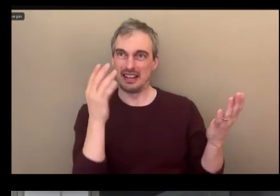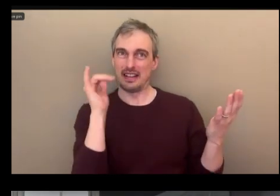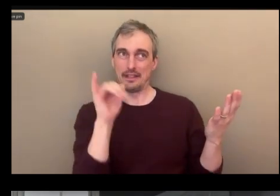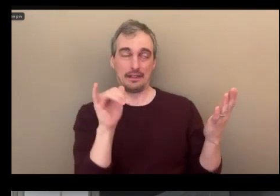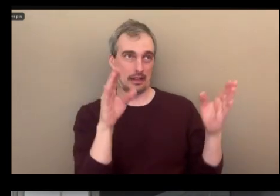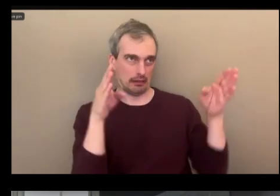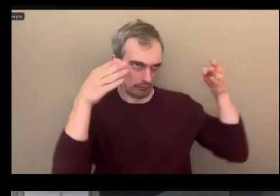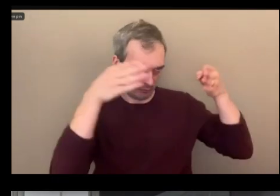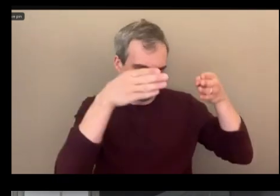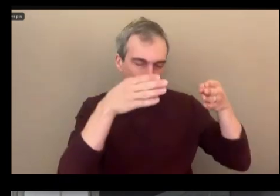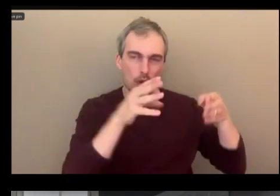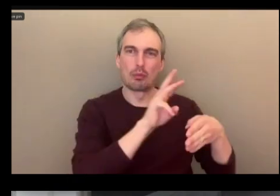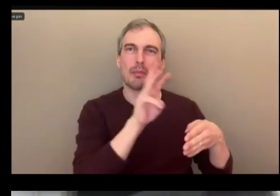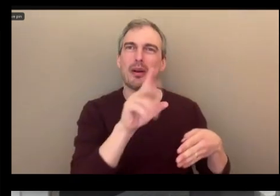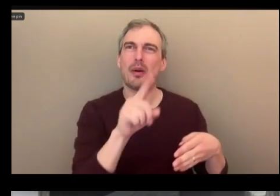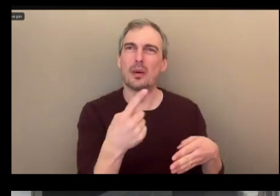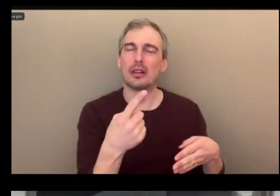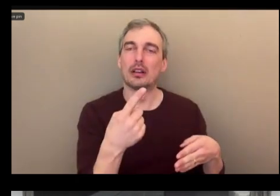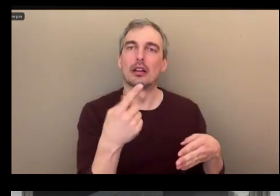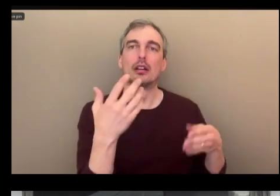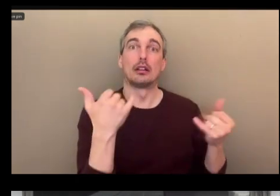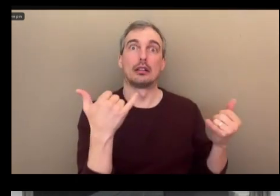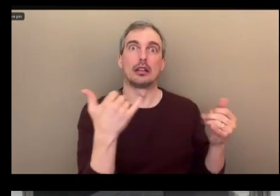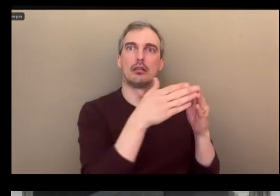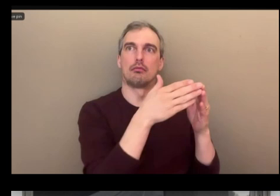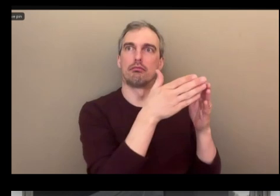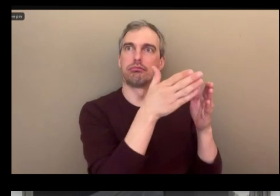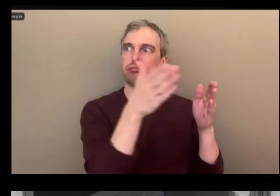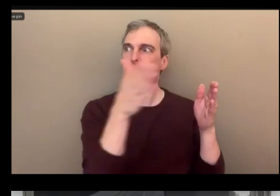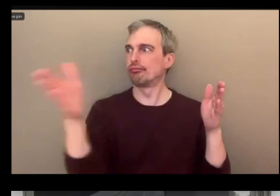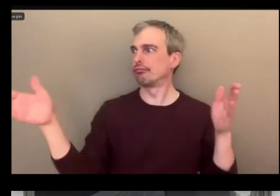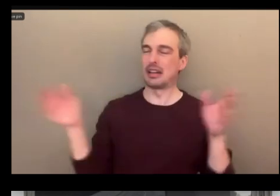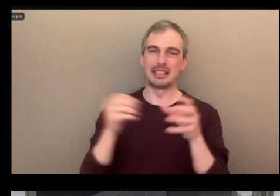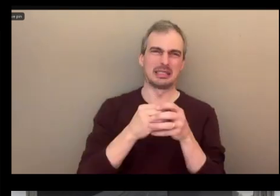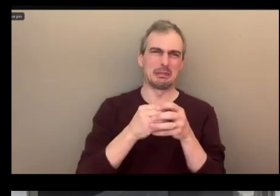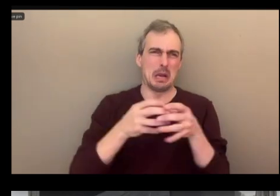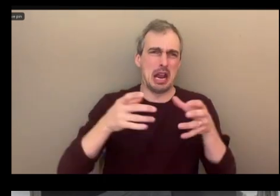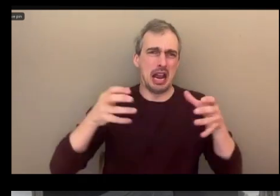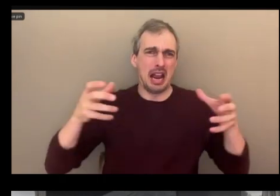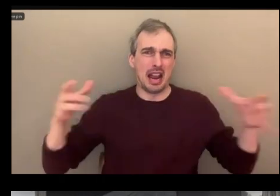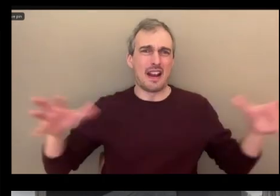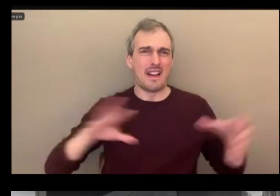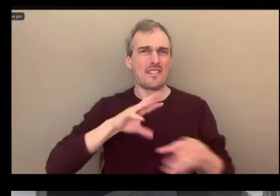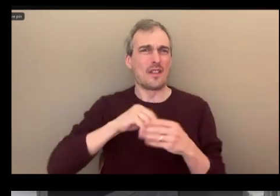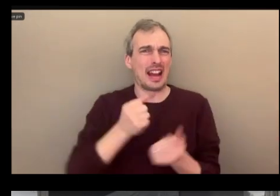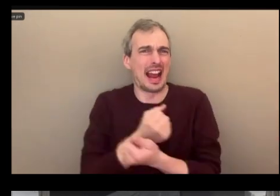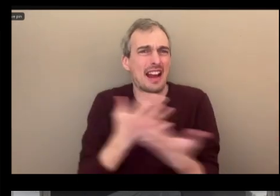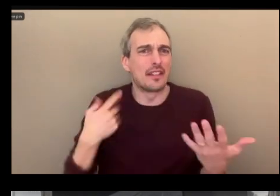That includes our customers, that's -- when I say customers, that means all of our customer-facing systems, websites,